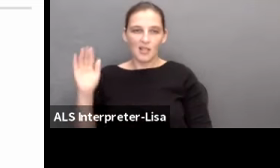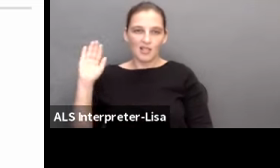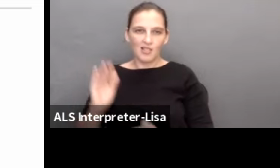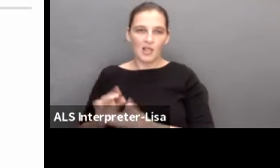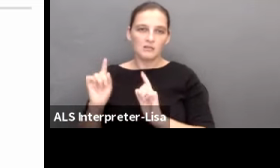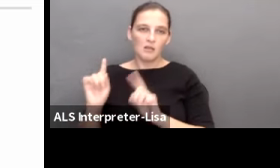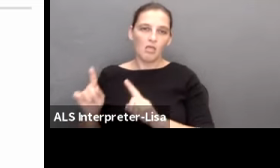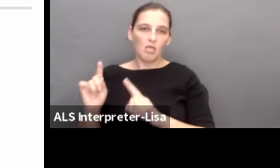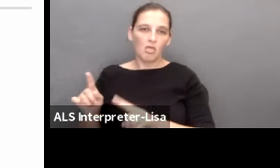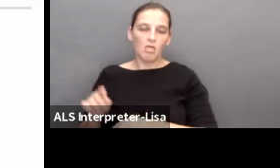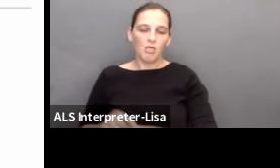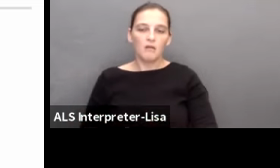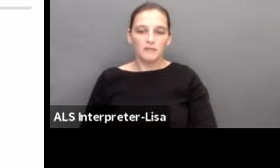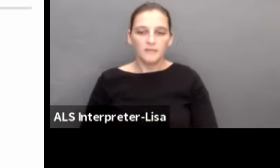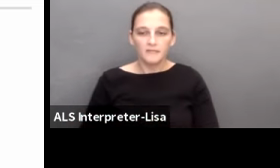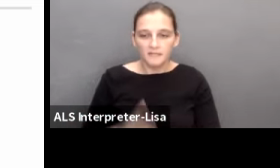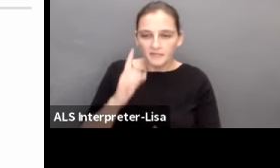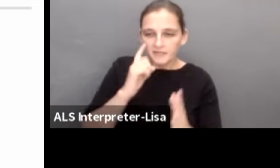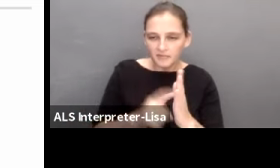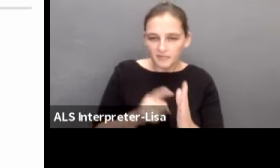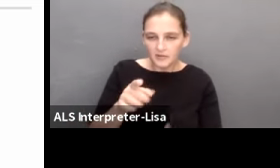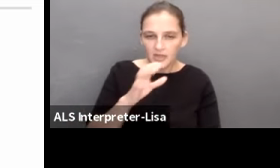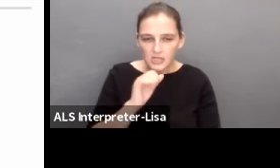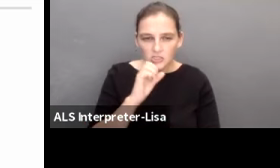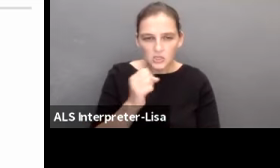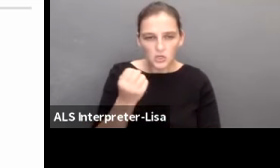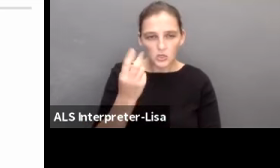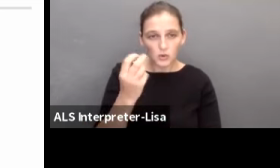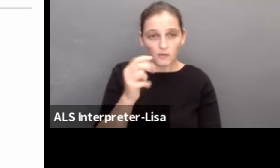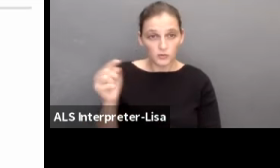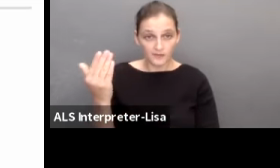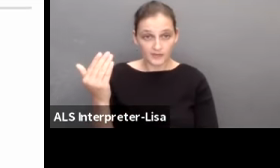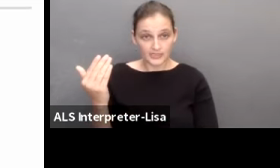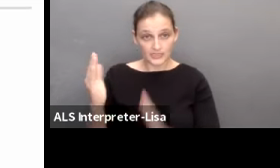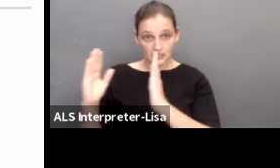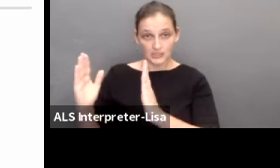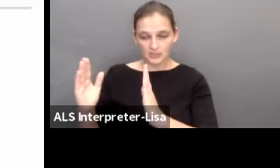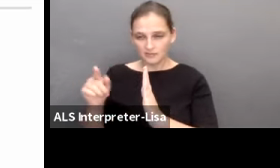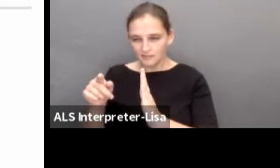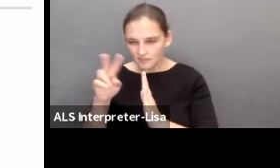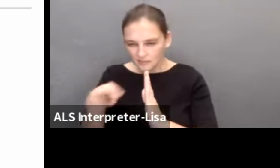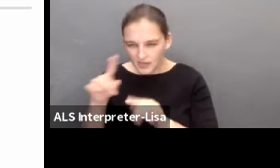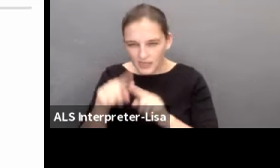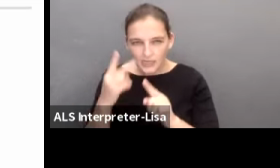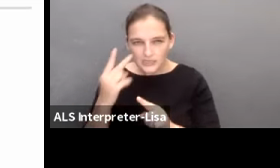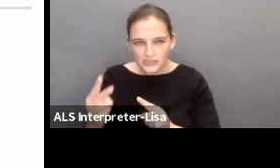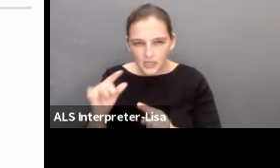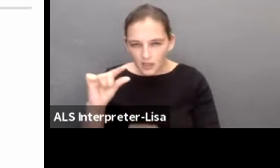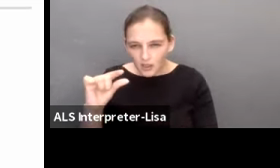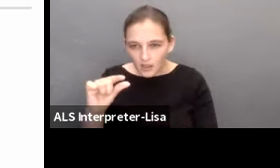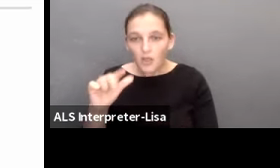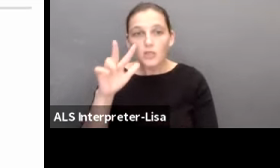see there and the 12 to 15 it is, I can't see, I got us 32% of people